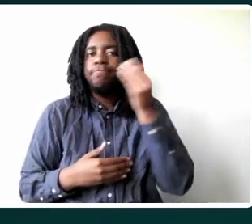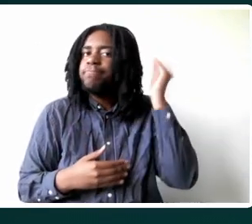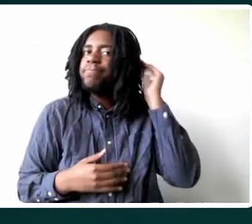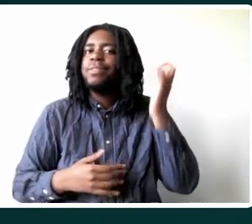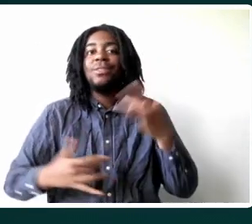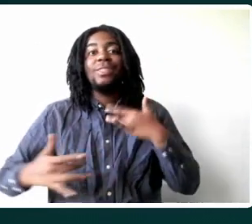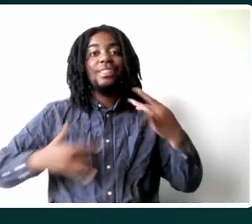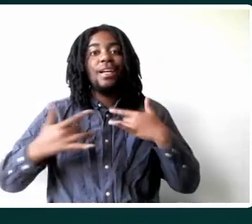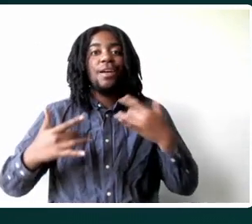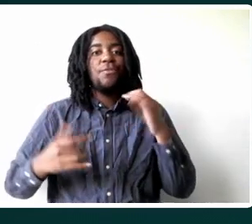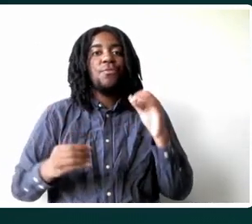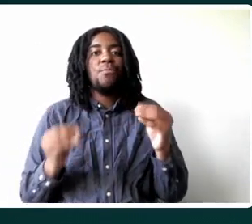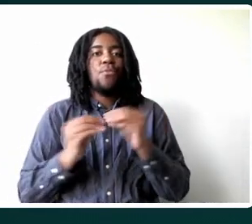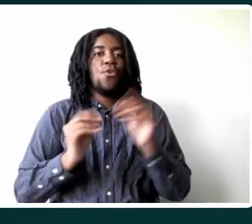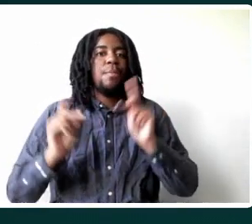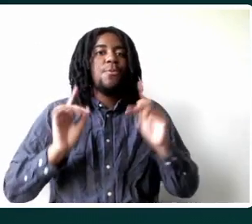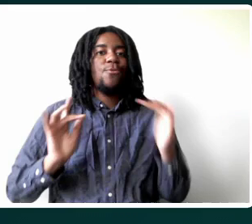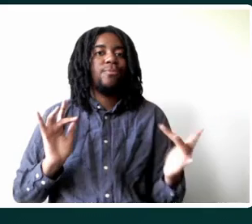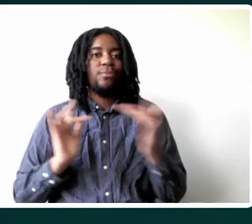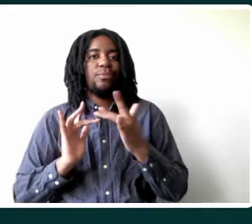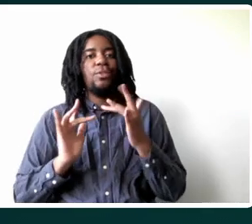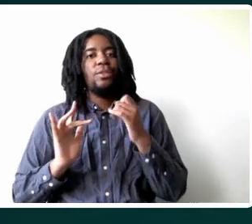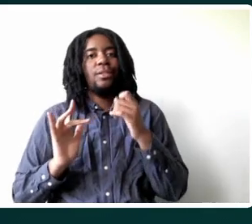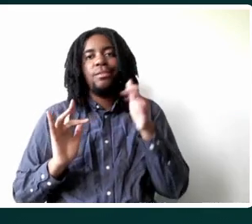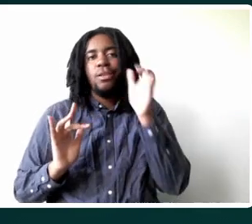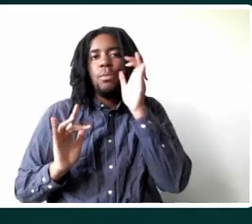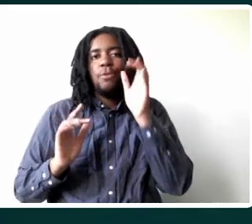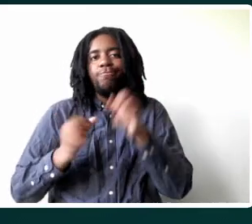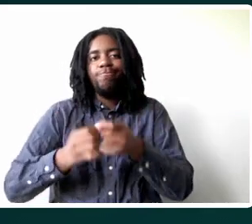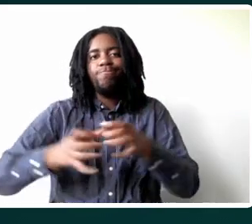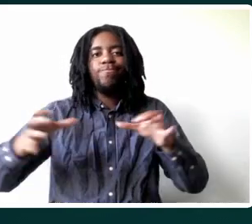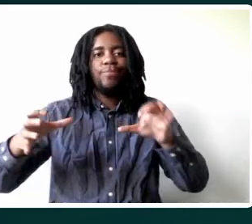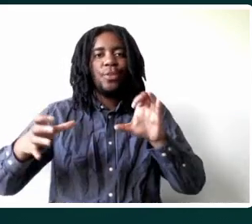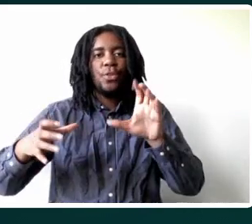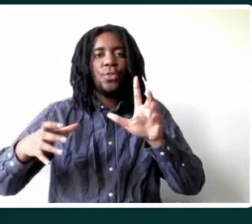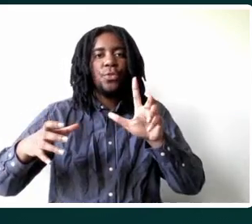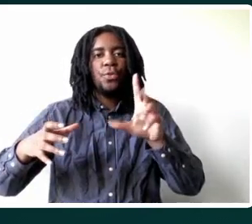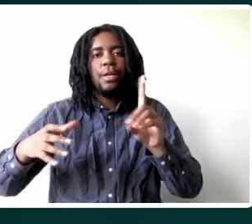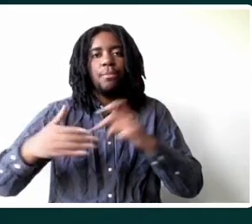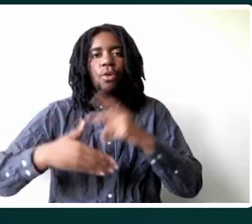the growth of the 3D Project over time into the future, alongside NCTE. But really, this